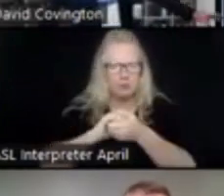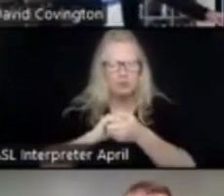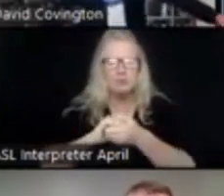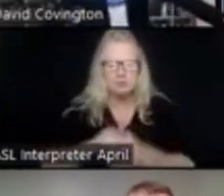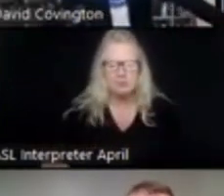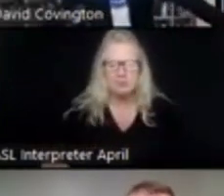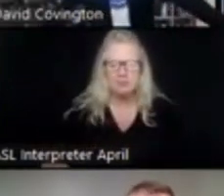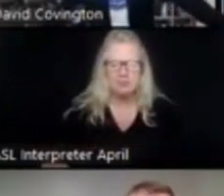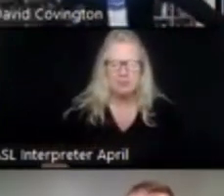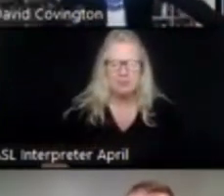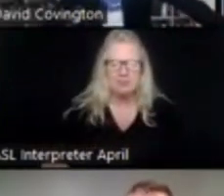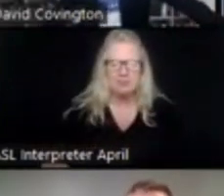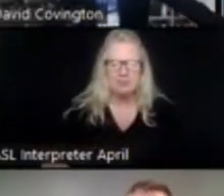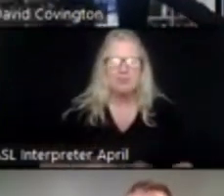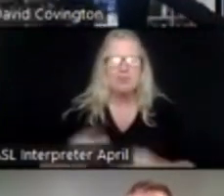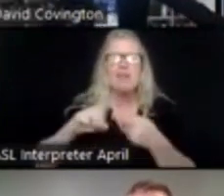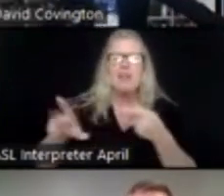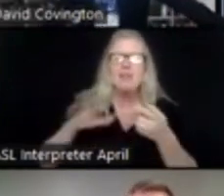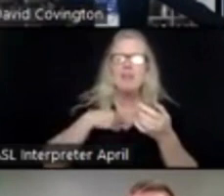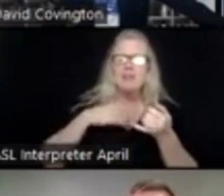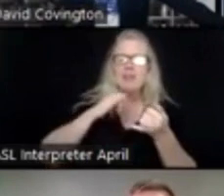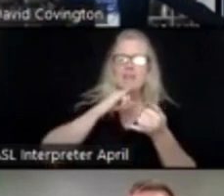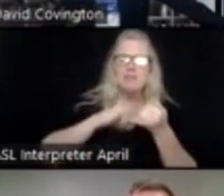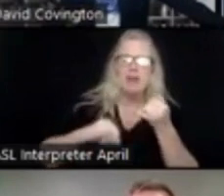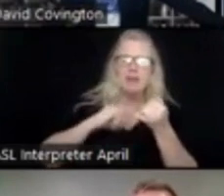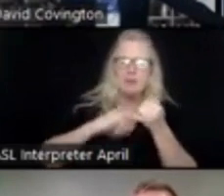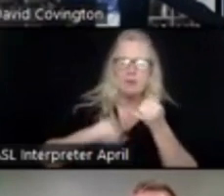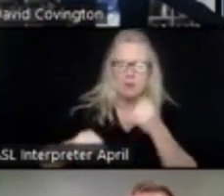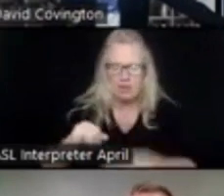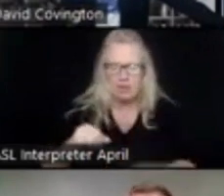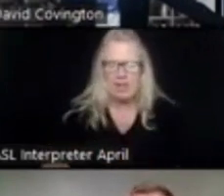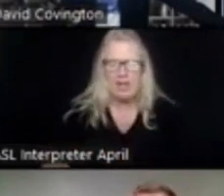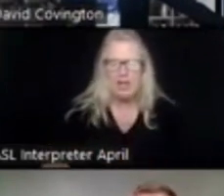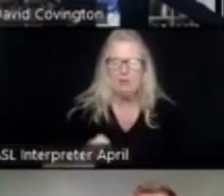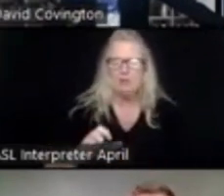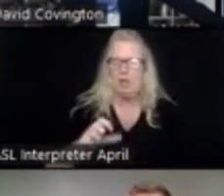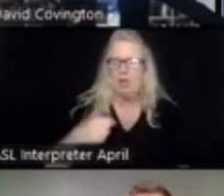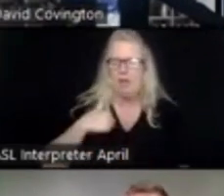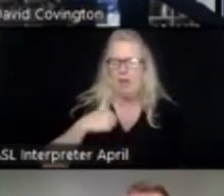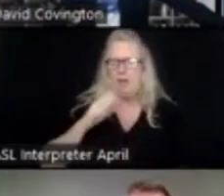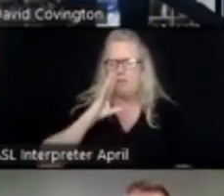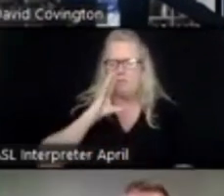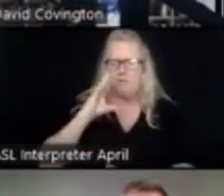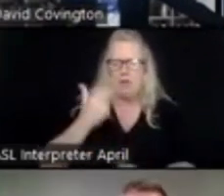FINALLY, JUST WANTED TO -- I TALKED A LITTLE BIT ABOUT THIS IN